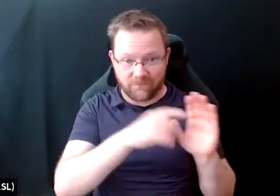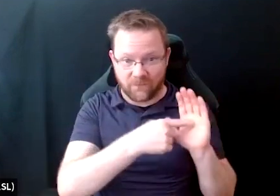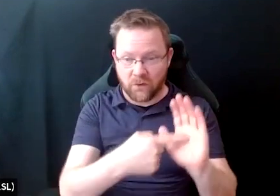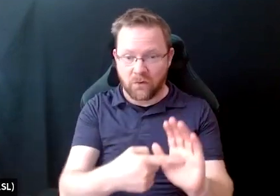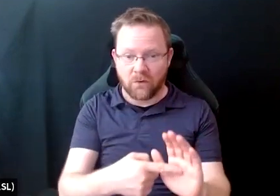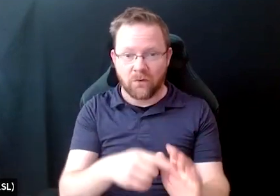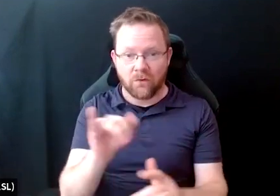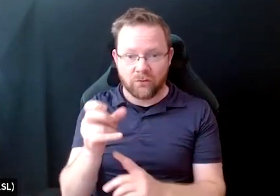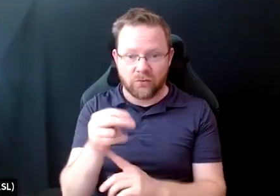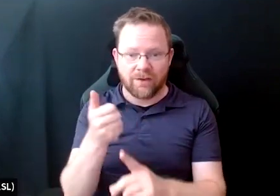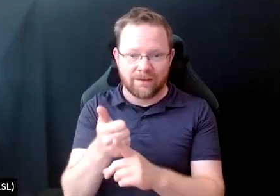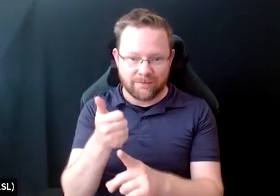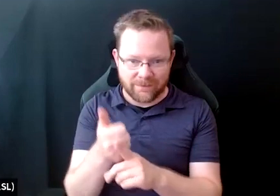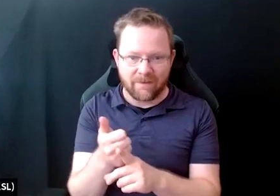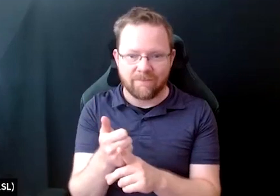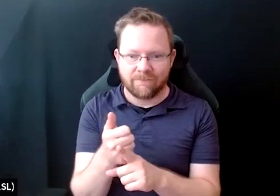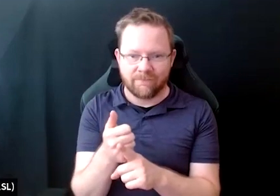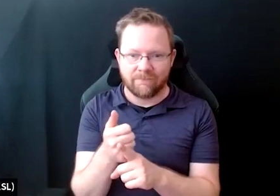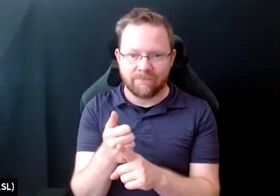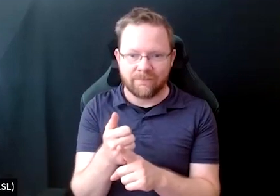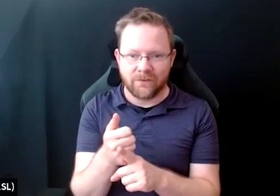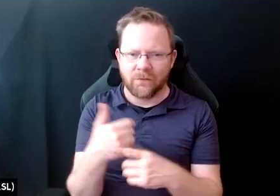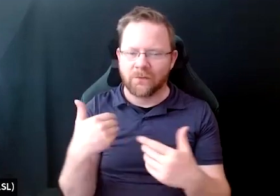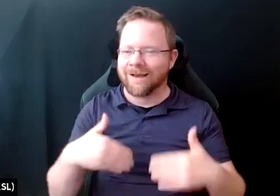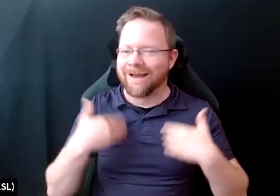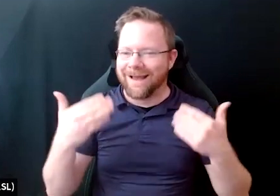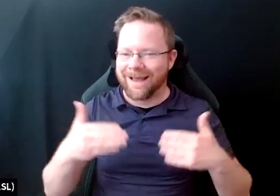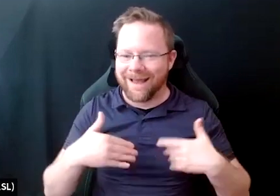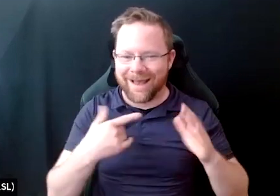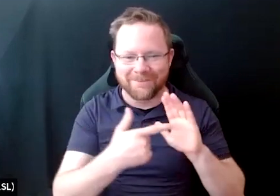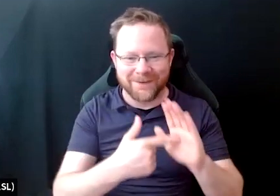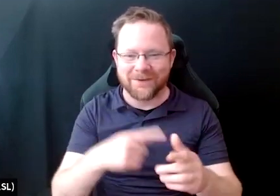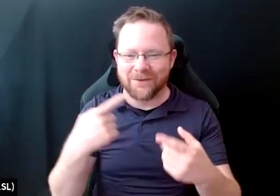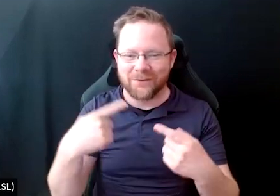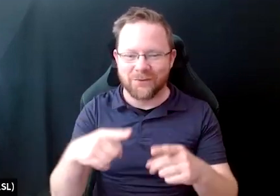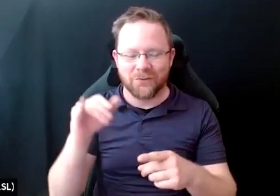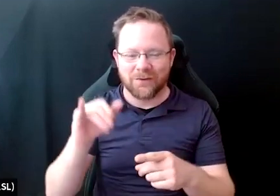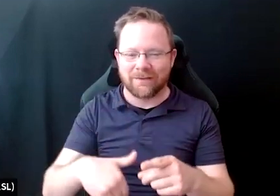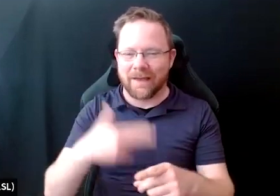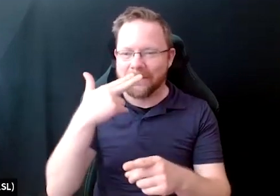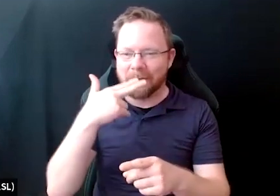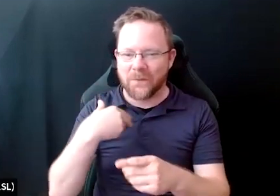John, as you know, here is very happy during the microgravity experiment during training in Cologne,